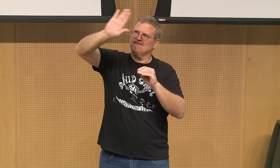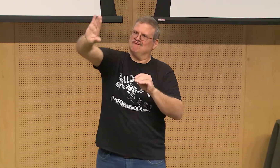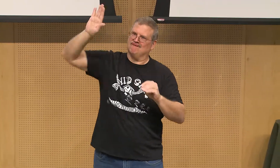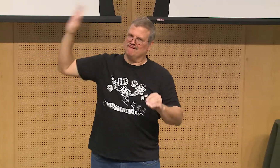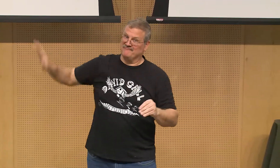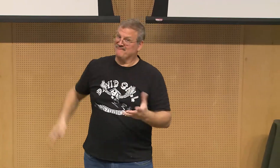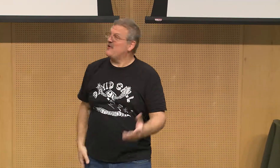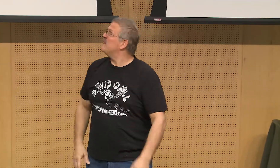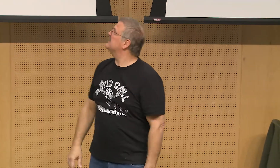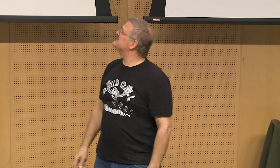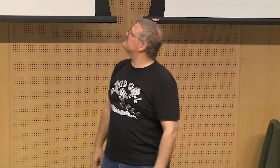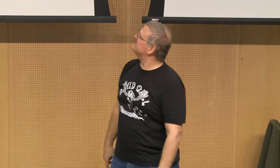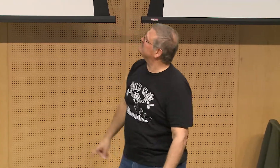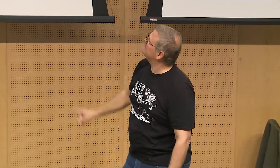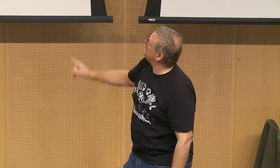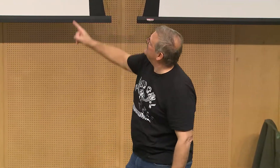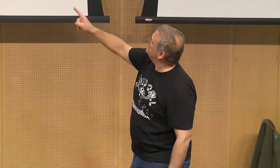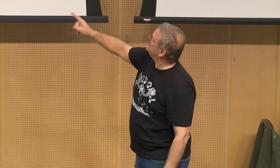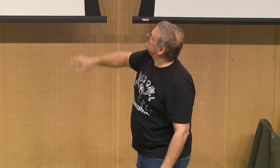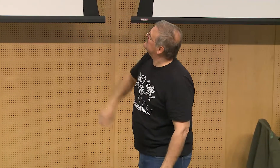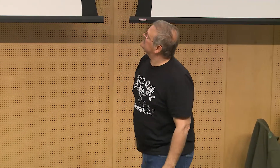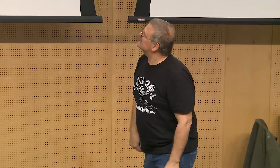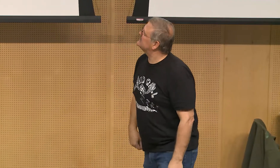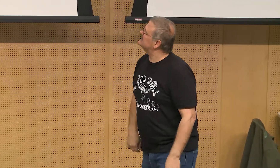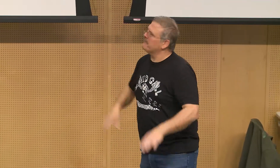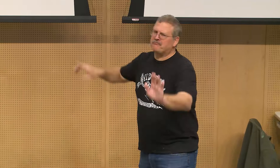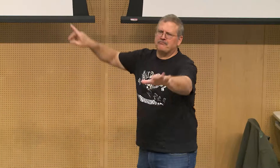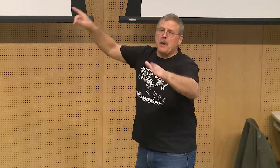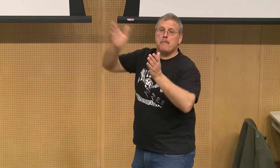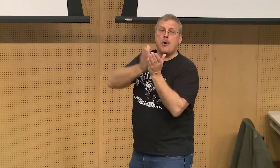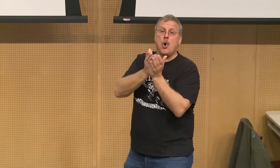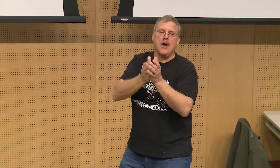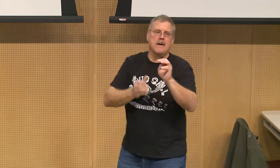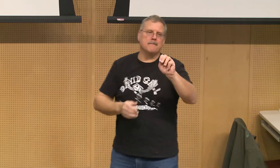and this is hanging in Gallaudet's presidential office.